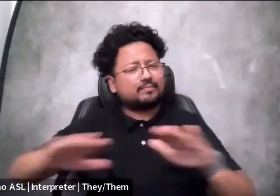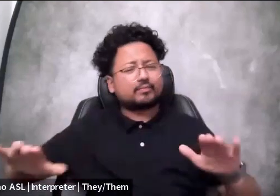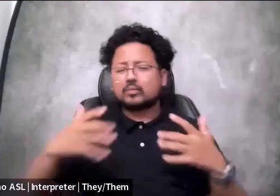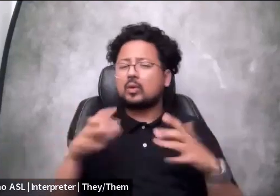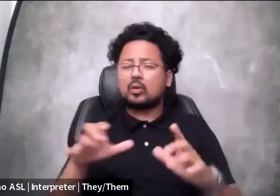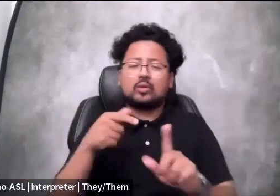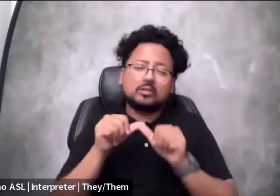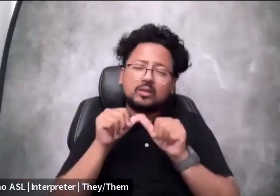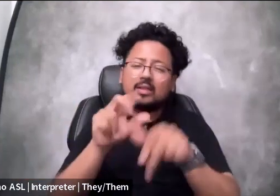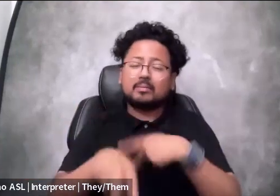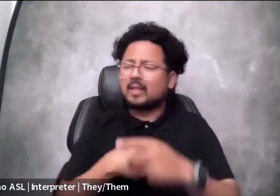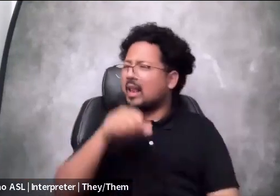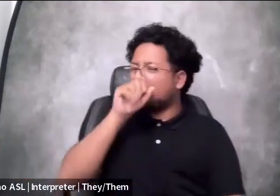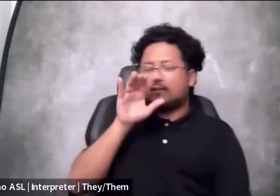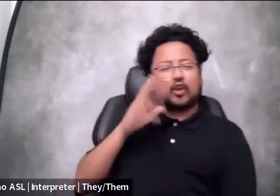I love that for her. I love that for her.